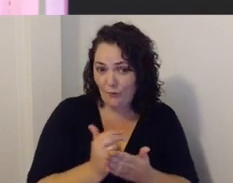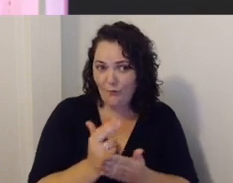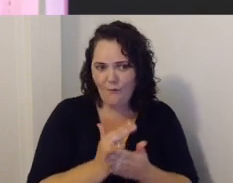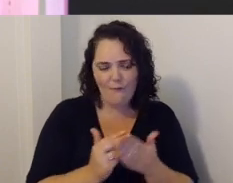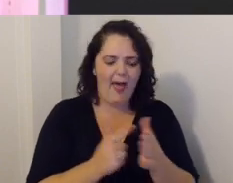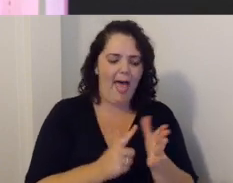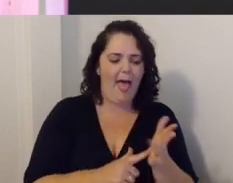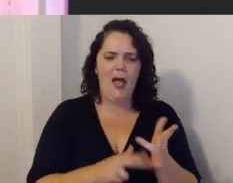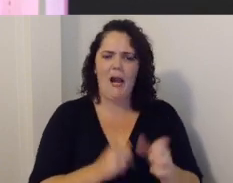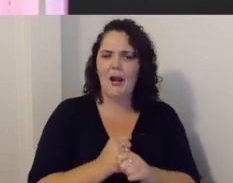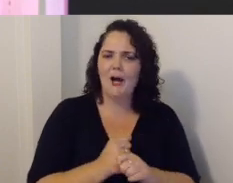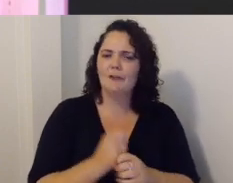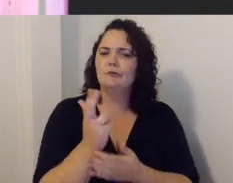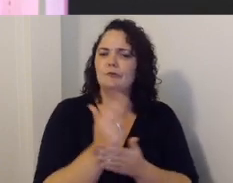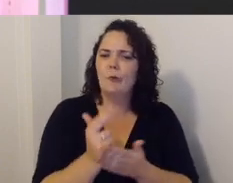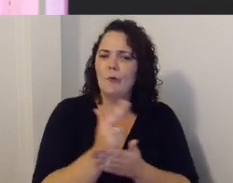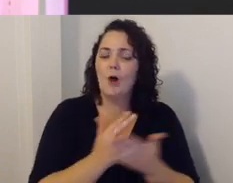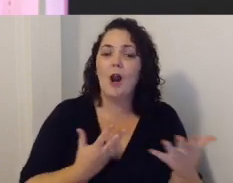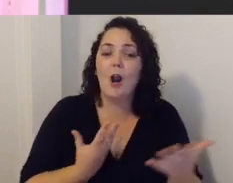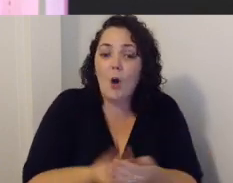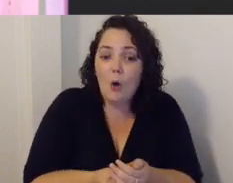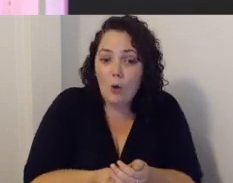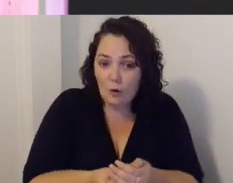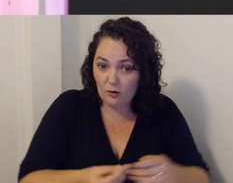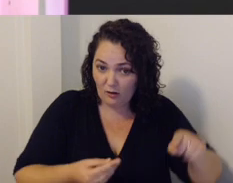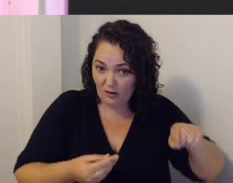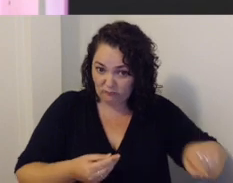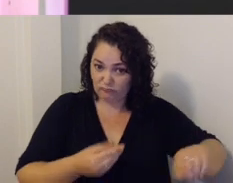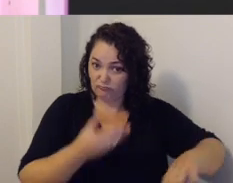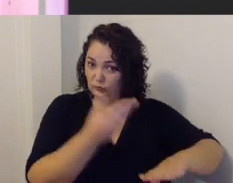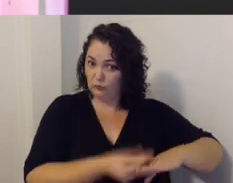is being recorded and it will be uploaded to the to the QAGOMA YouTube channel